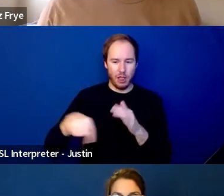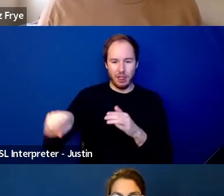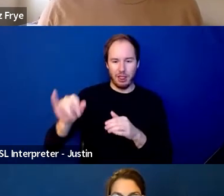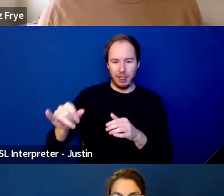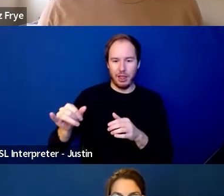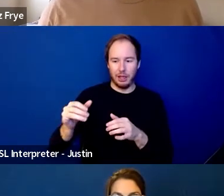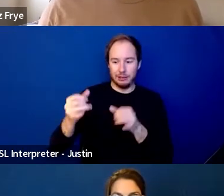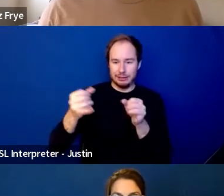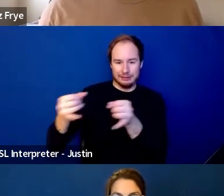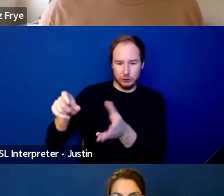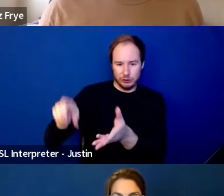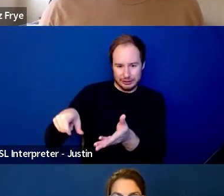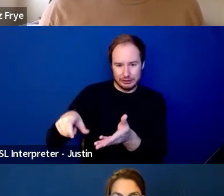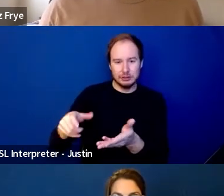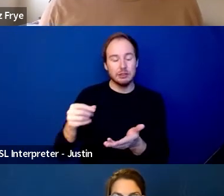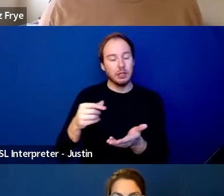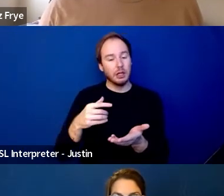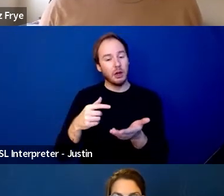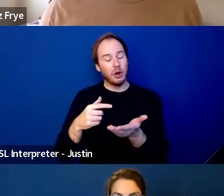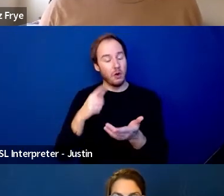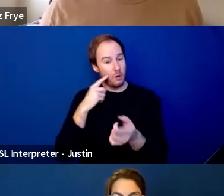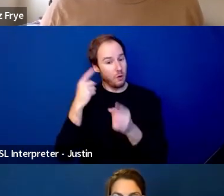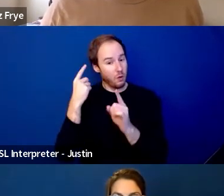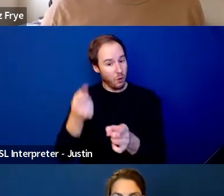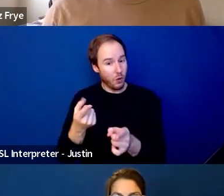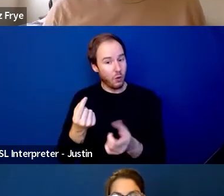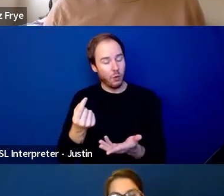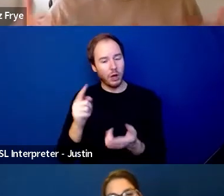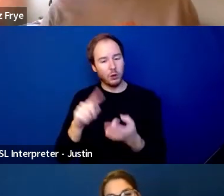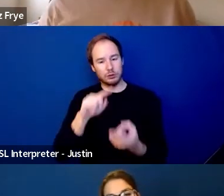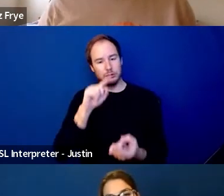And oftentimes the goal for that is for,